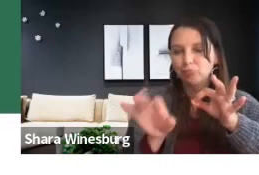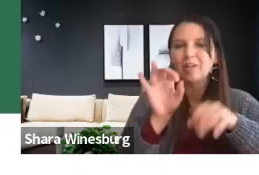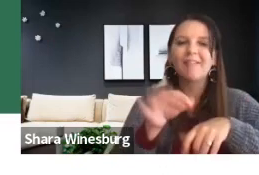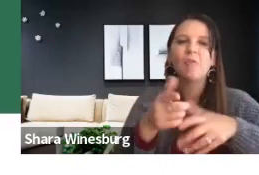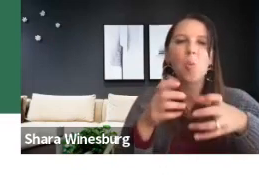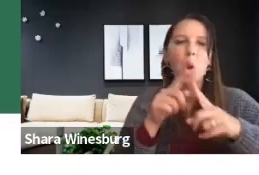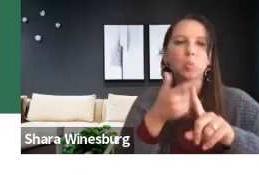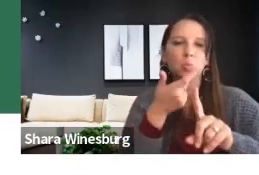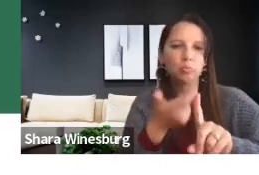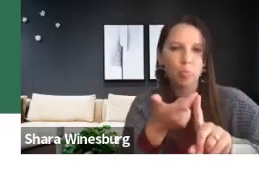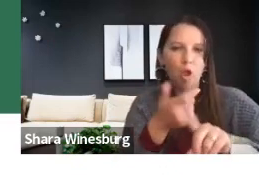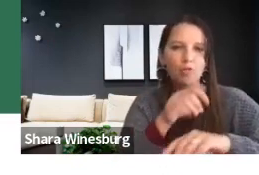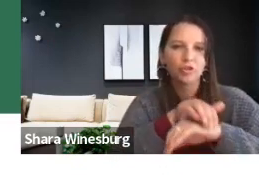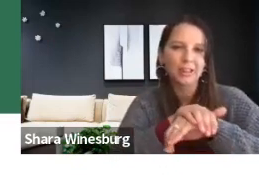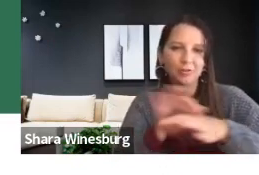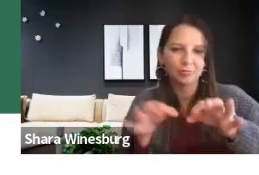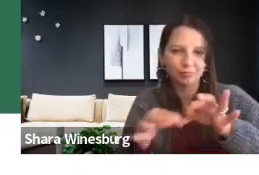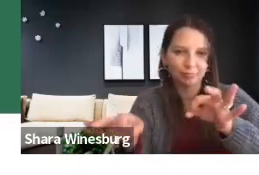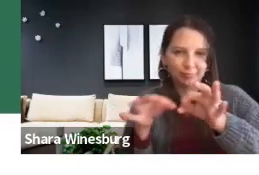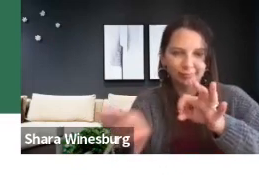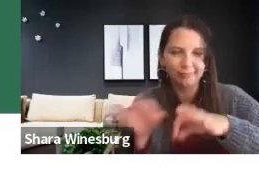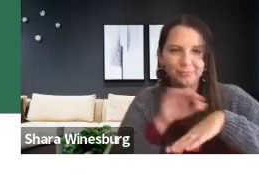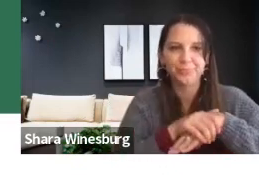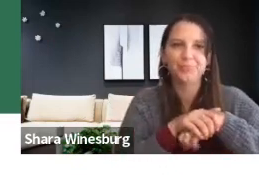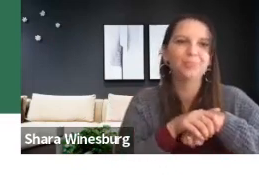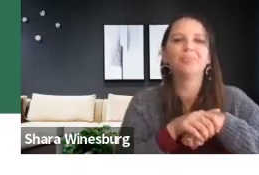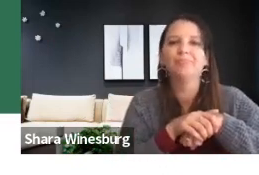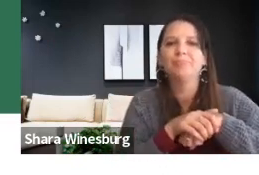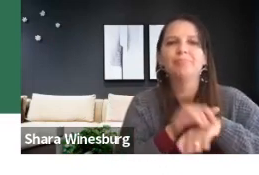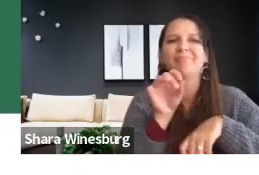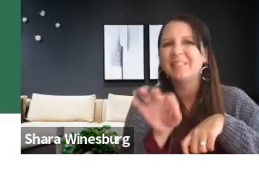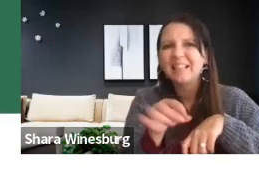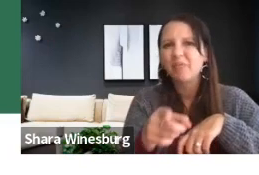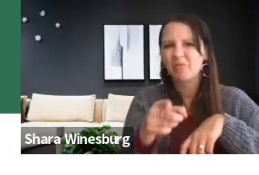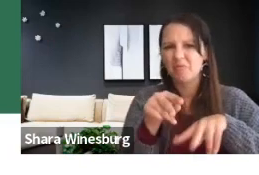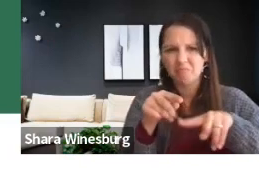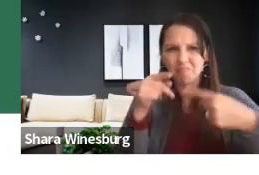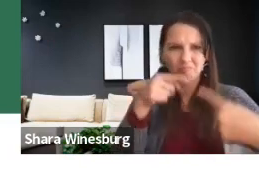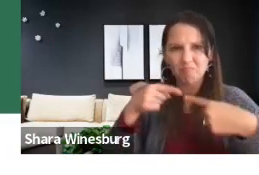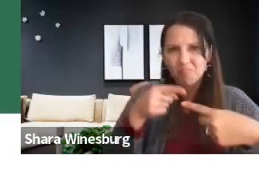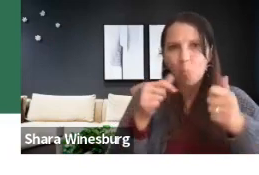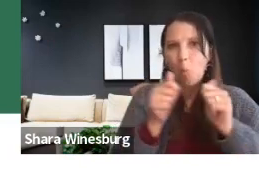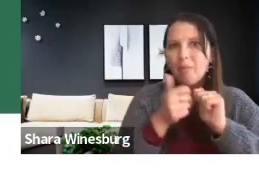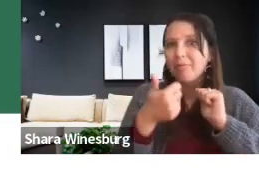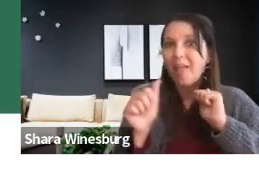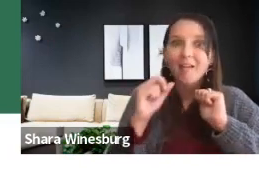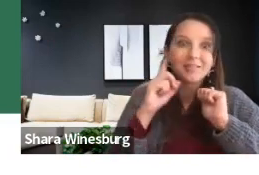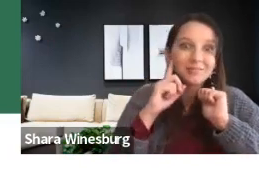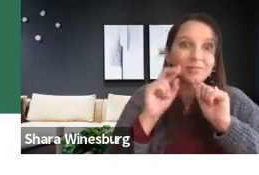You can also enable captions if you'd like to see written English.